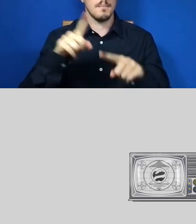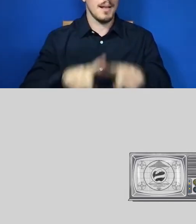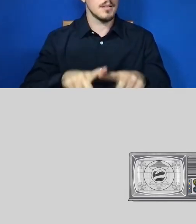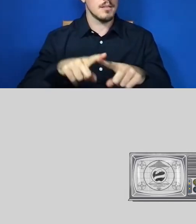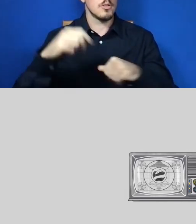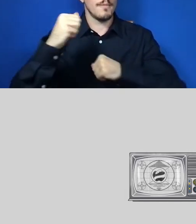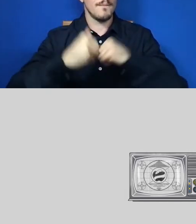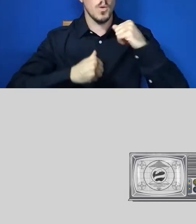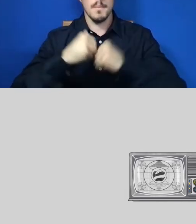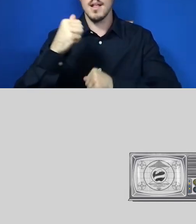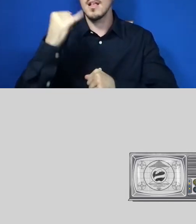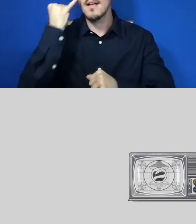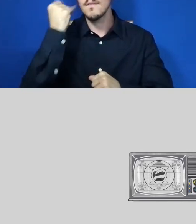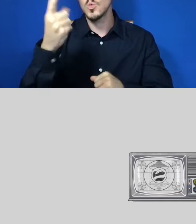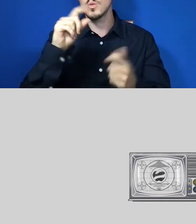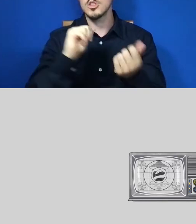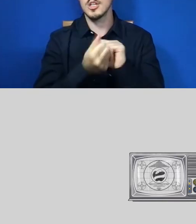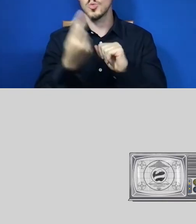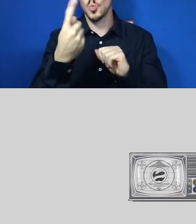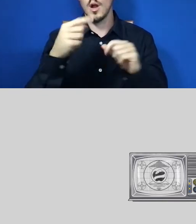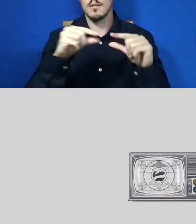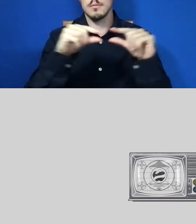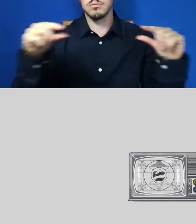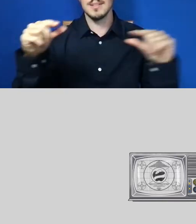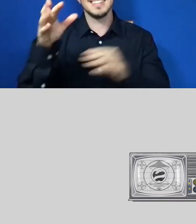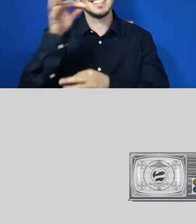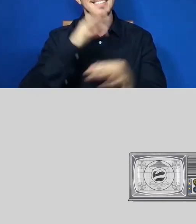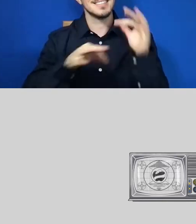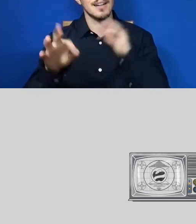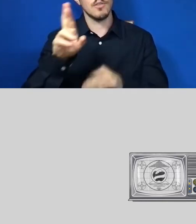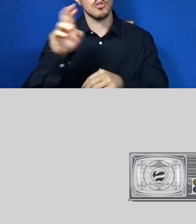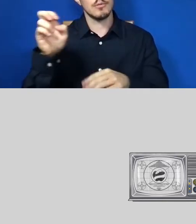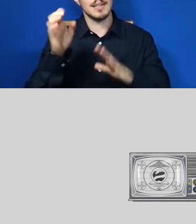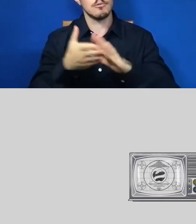And if you were to just change one line of code, instead of rewriting everything,